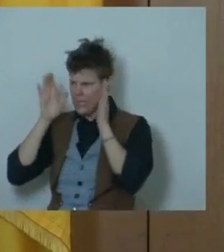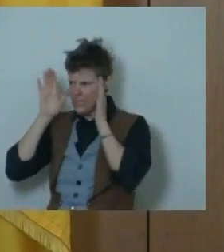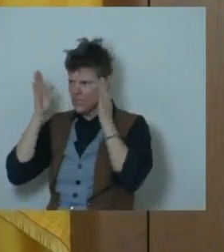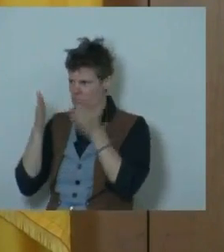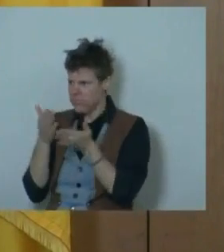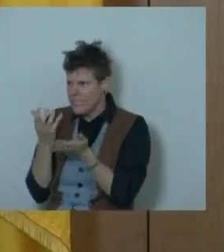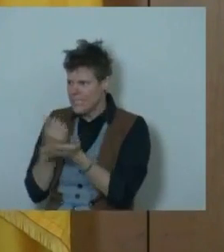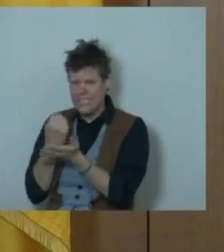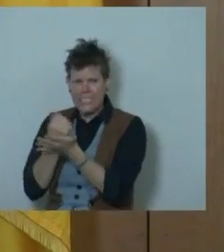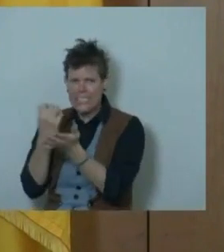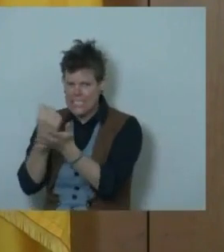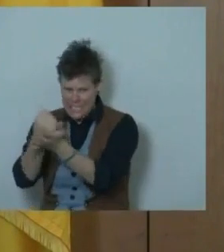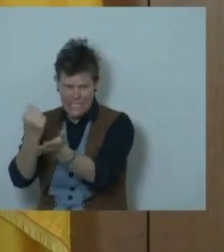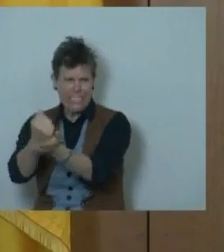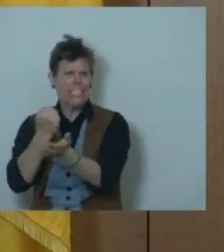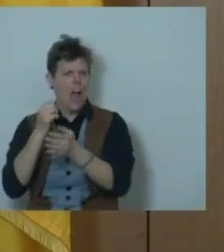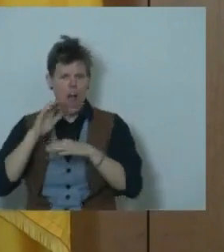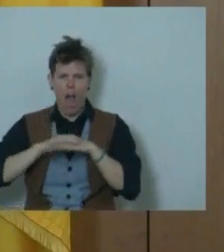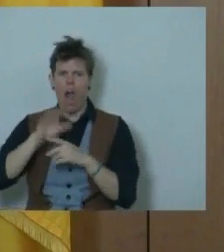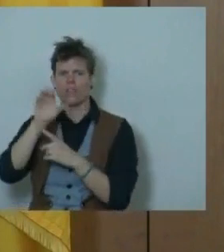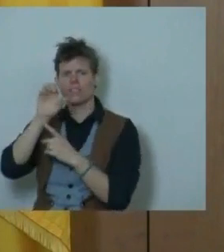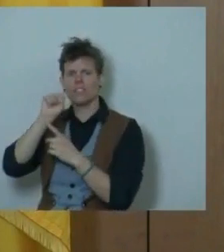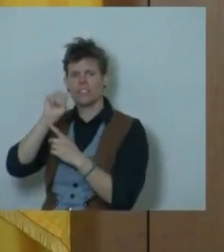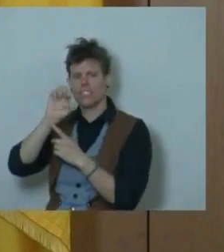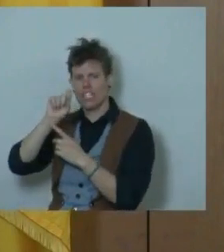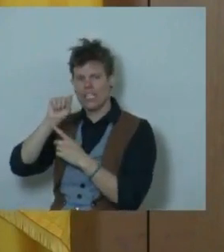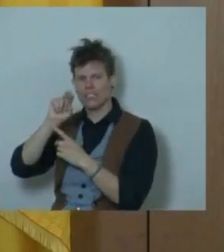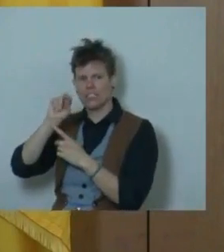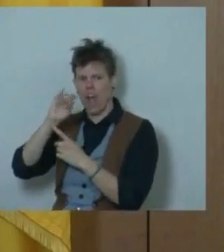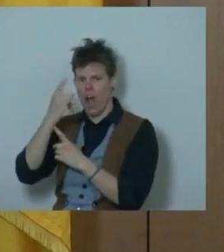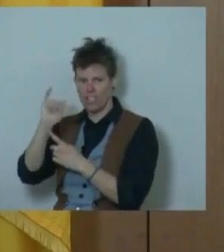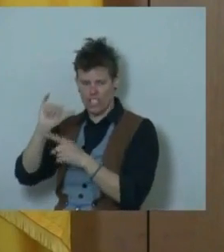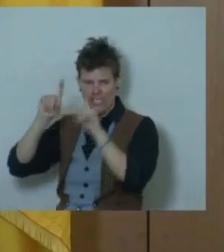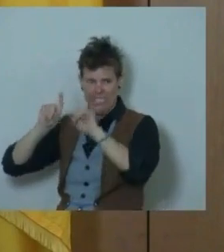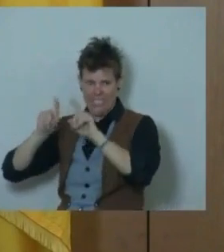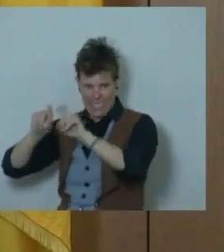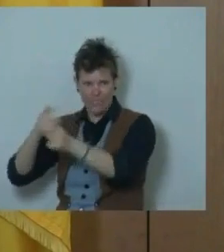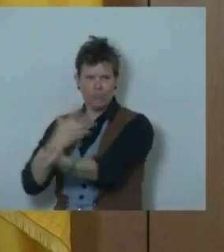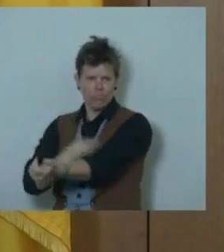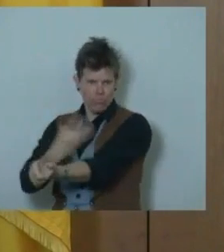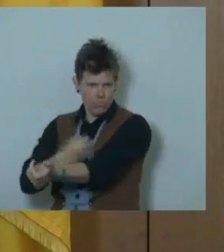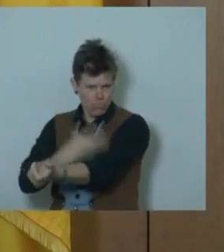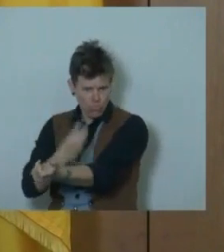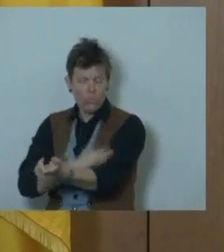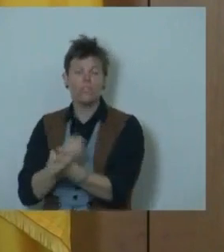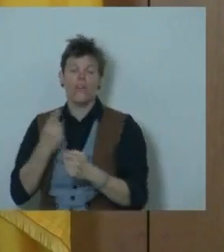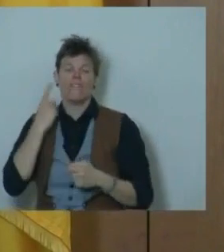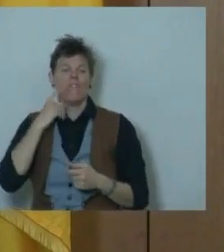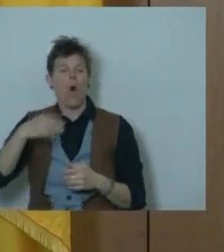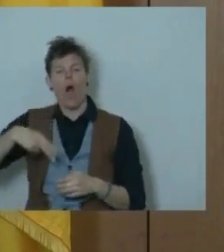YES, I HAVE NO DOUBT THERE WILL BE A MAD DASH FOR SEROLOGY TESTING.